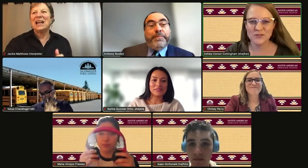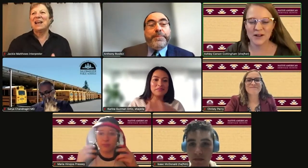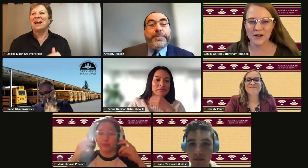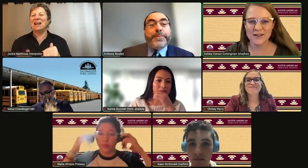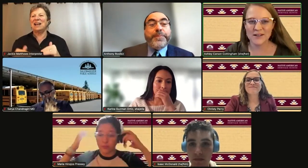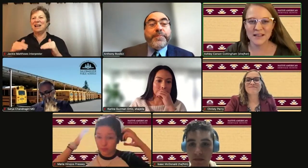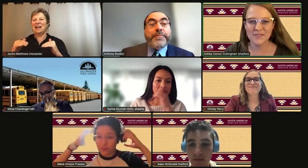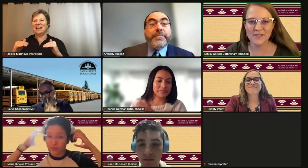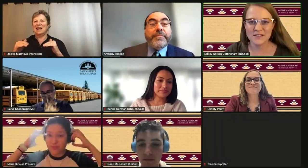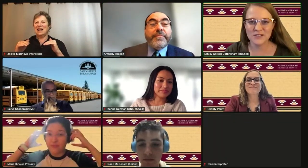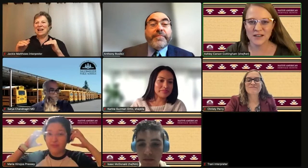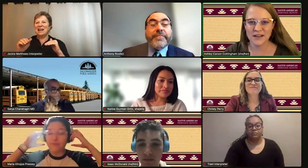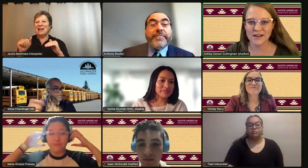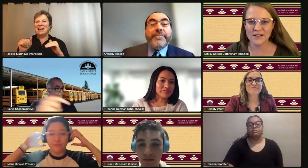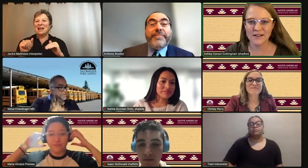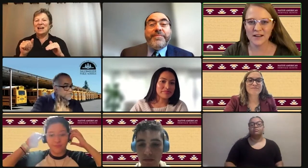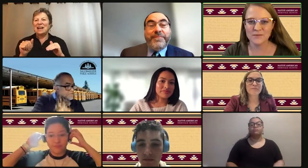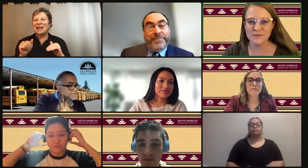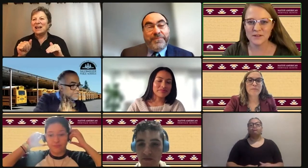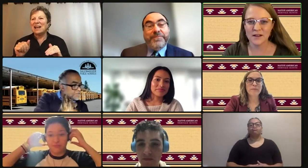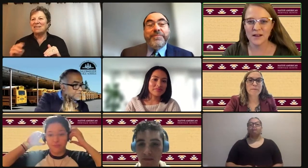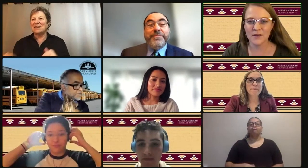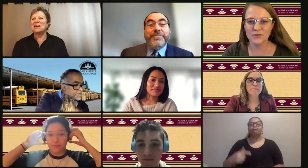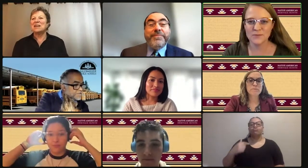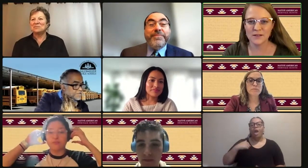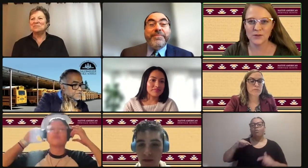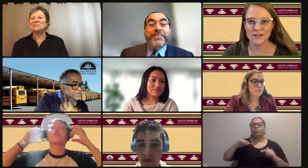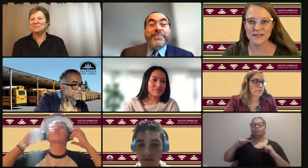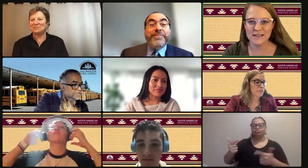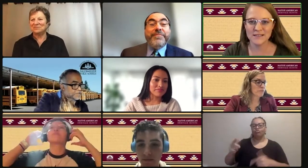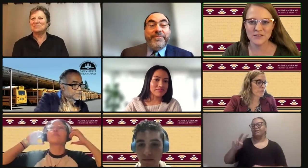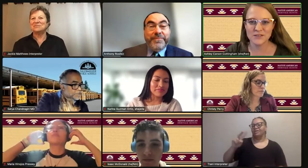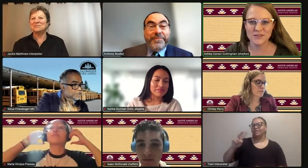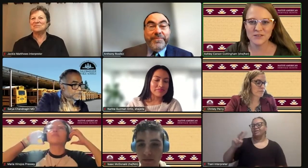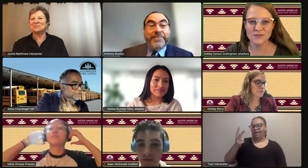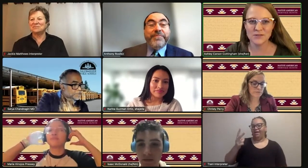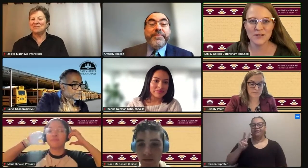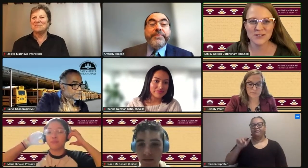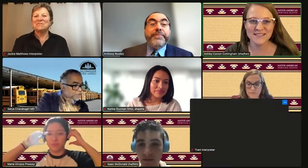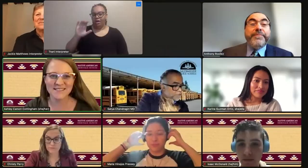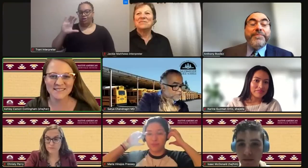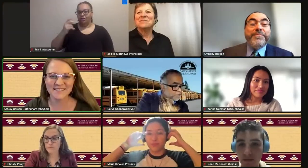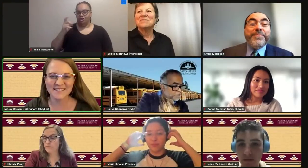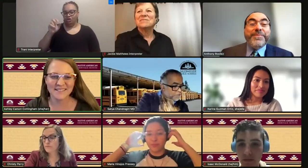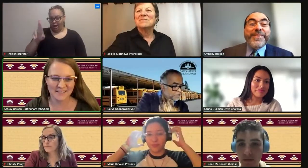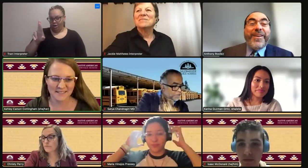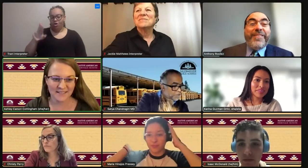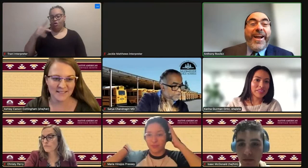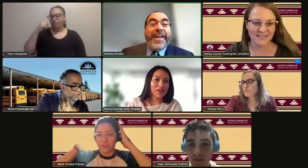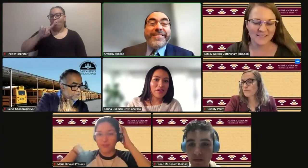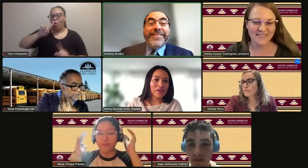HELLO, ANY. HELLO, EVERYBODY.